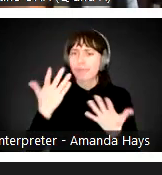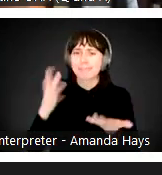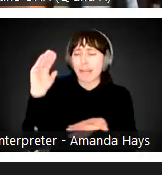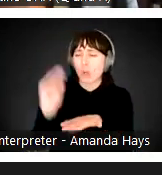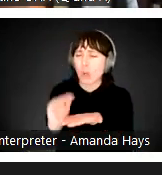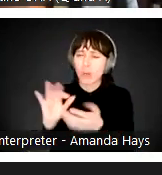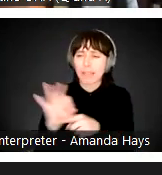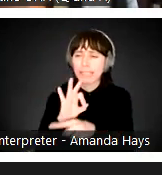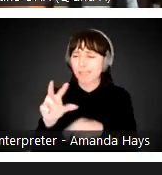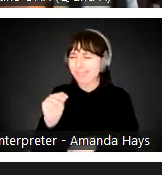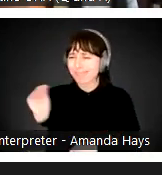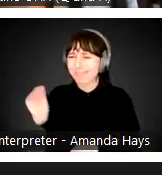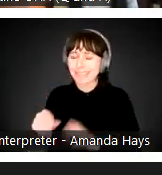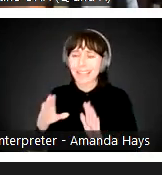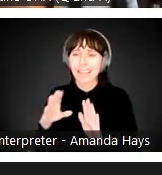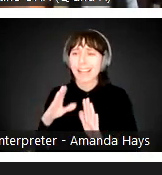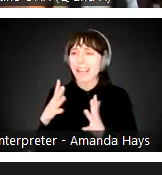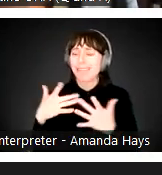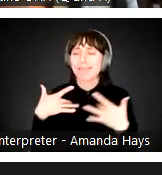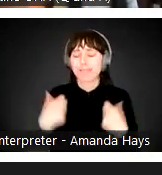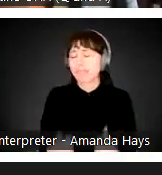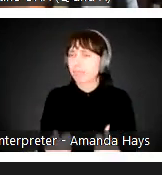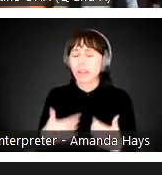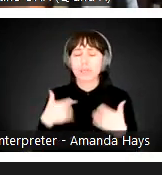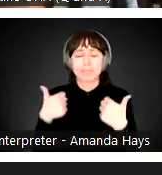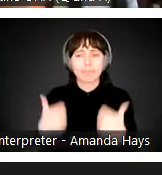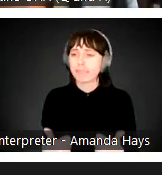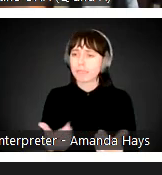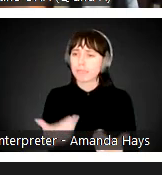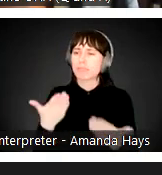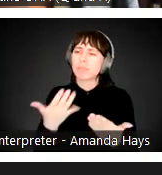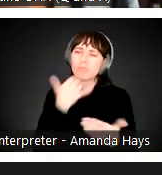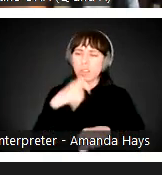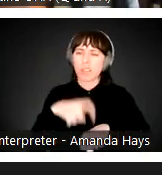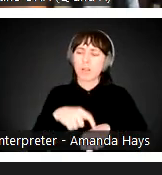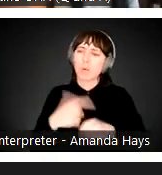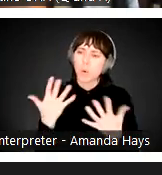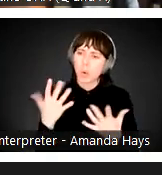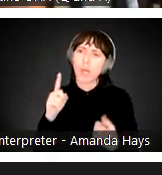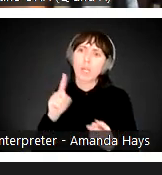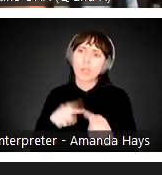right? And the risk-benefit is quite small, maybe that's not the right time. Maybe waiting until you're at a better